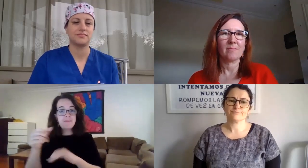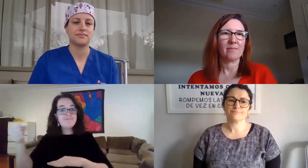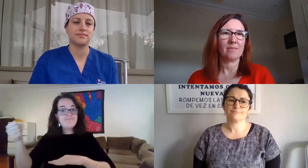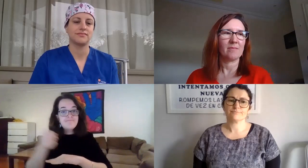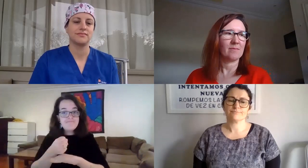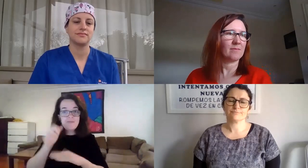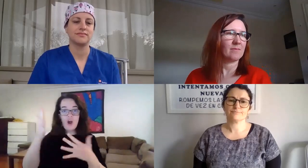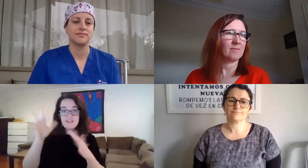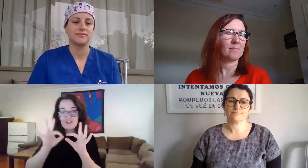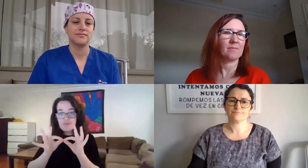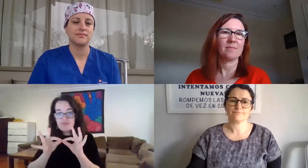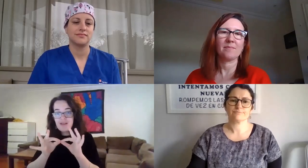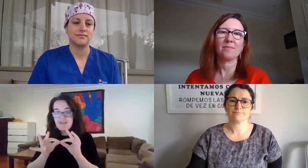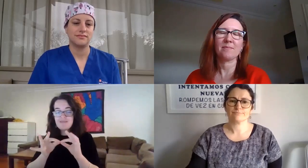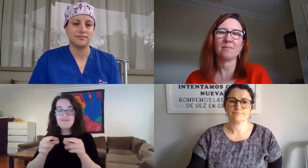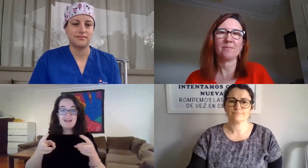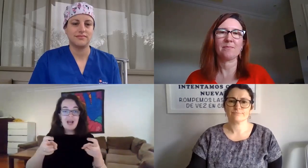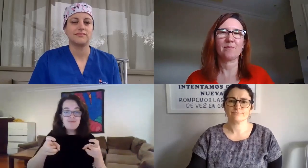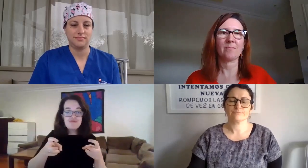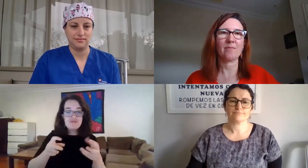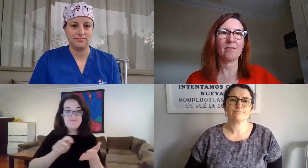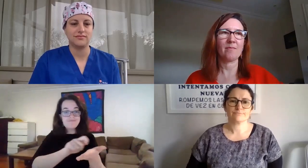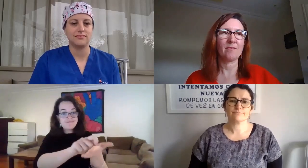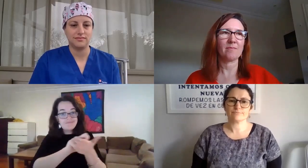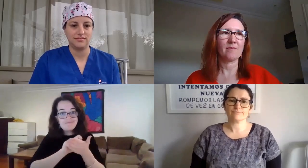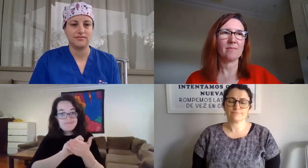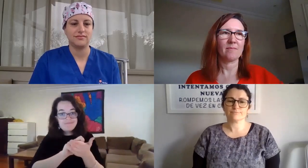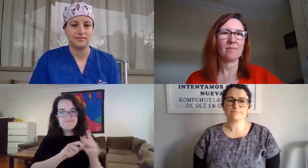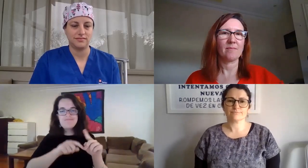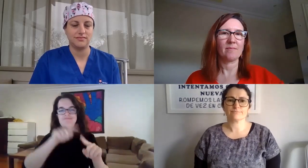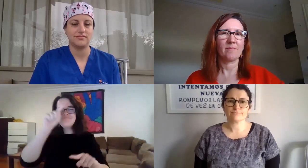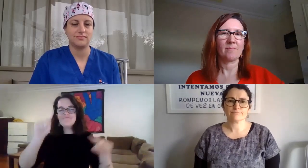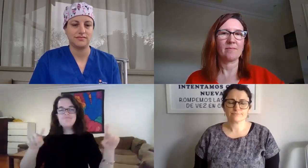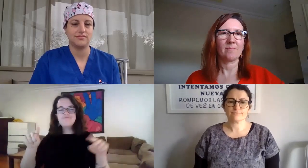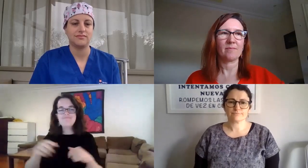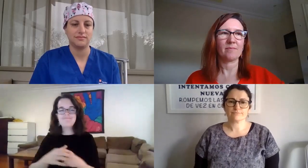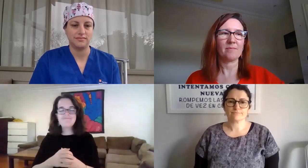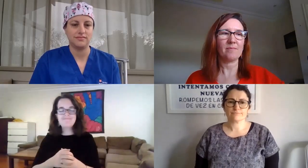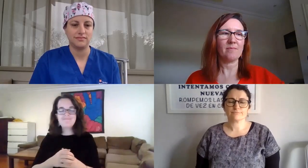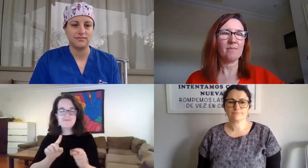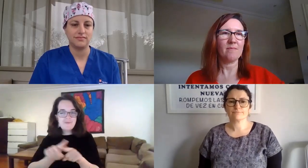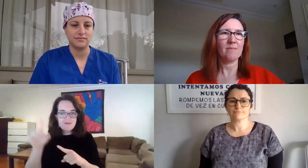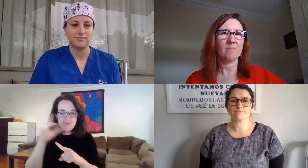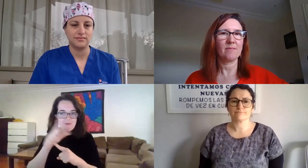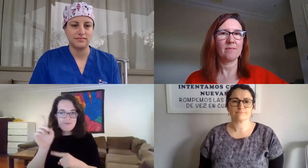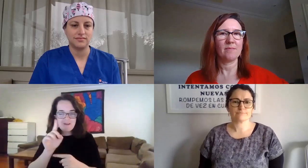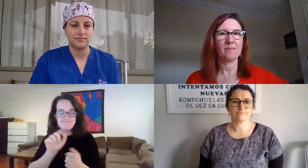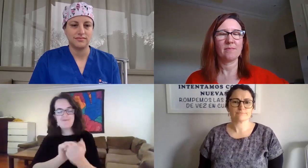very stressful working in health care too. Um so you may have an awesome an interpreter of different appointments or